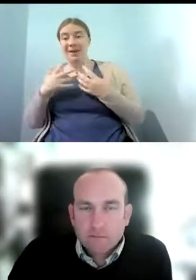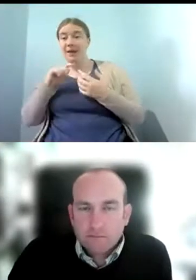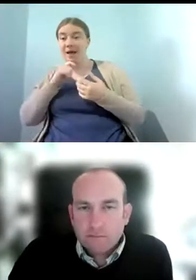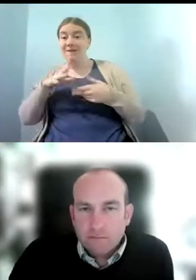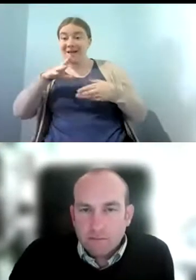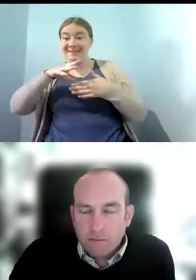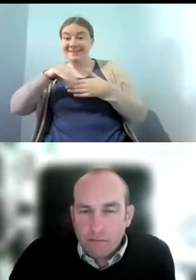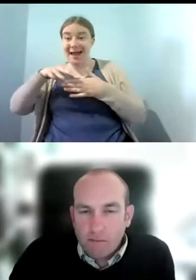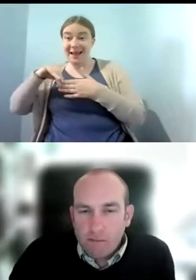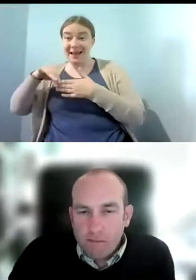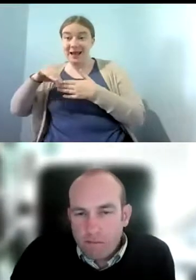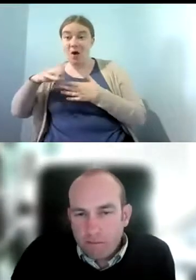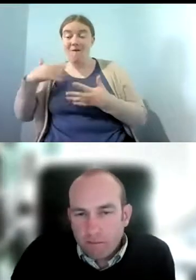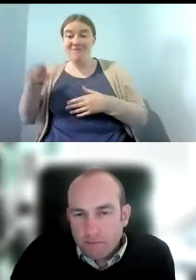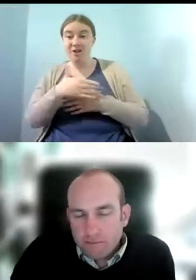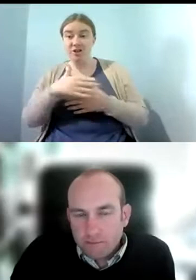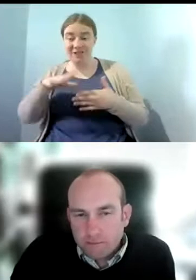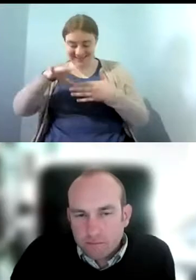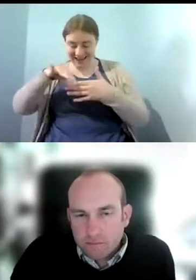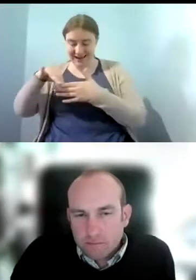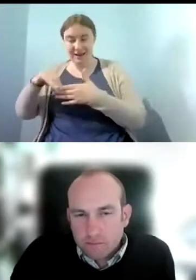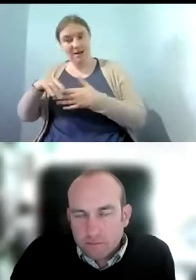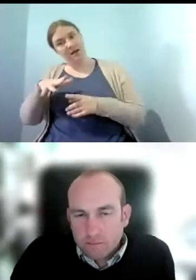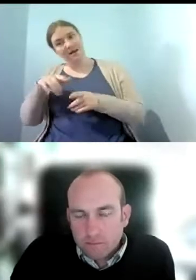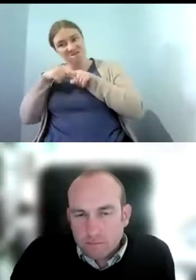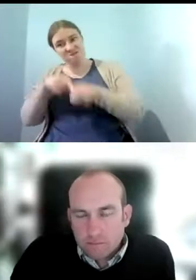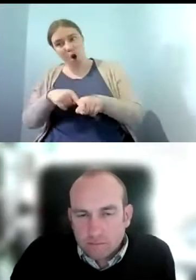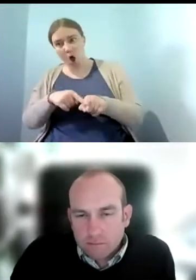fish and then monitoring how they move on the river so we started in the first few years with